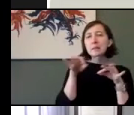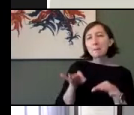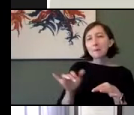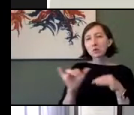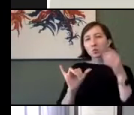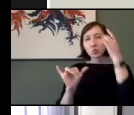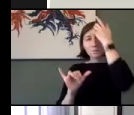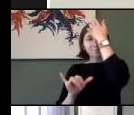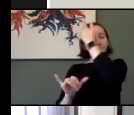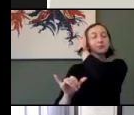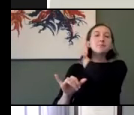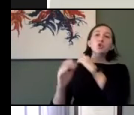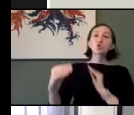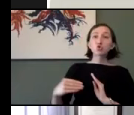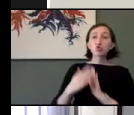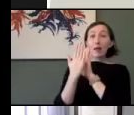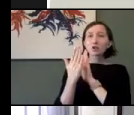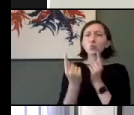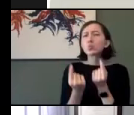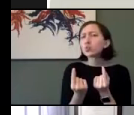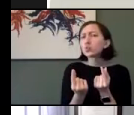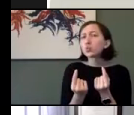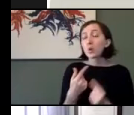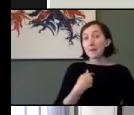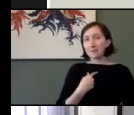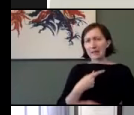for caregivers of those who have difficulty wearing masks.